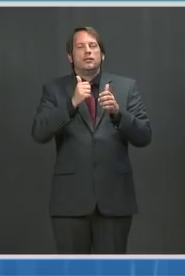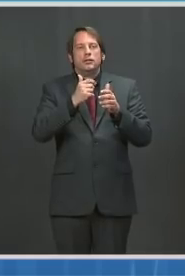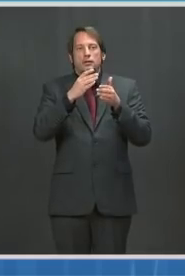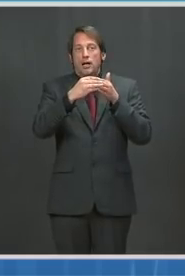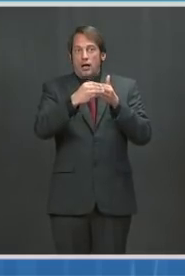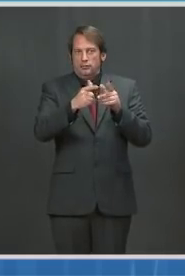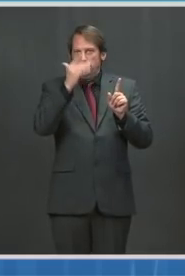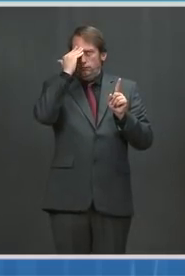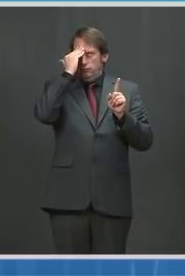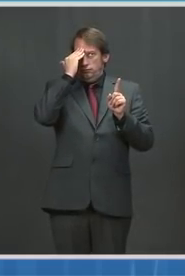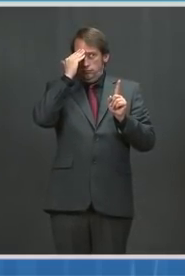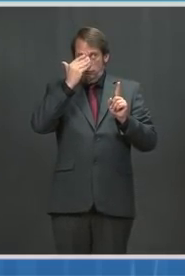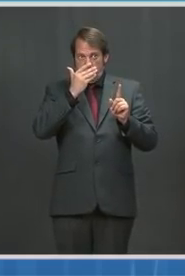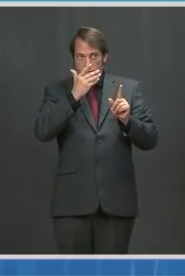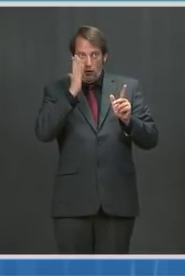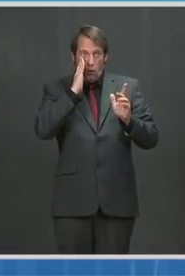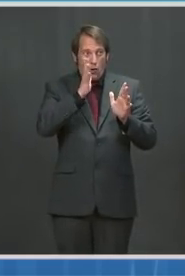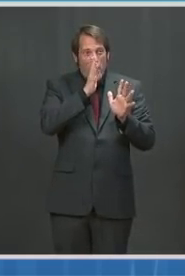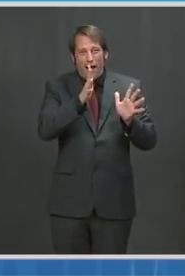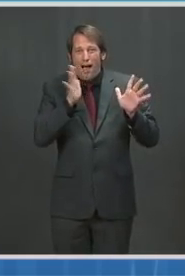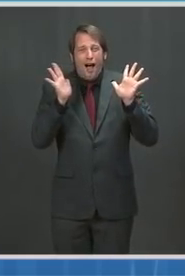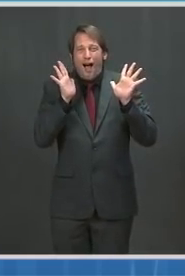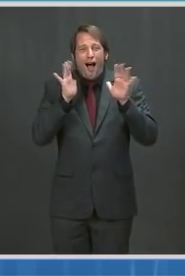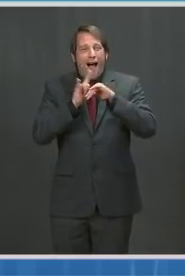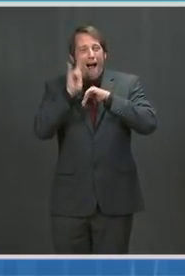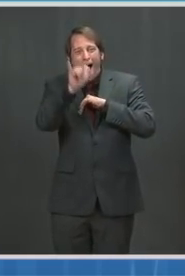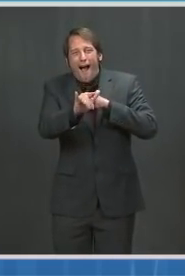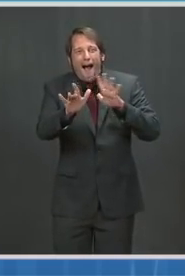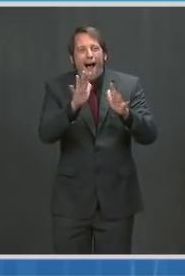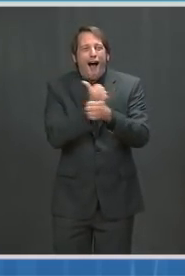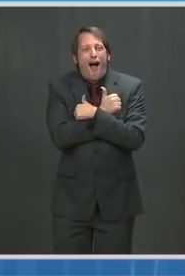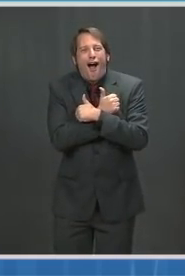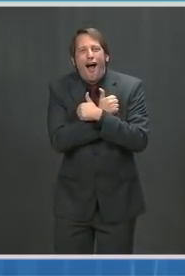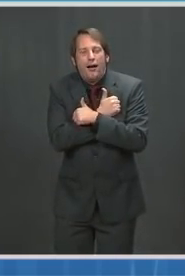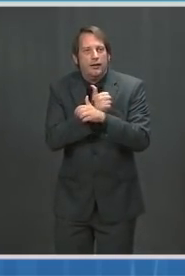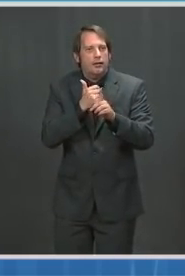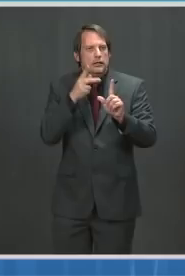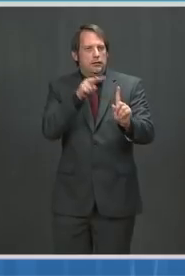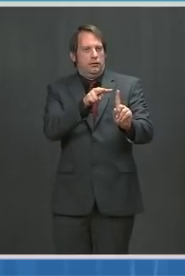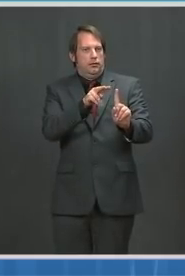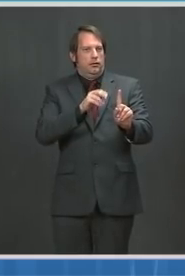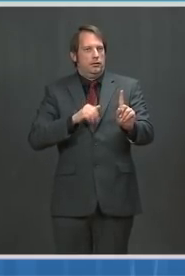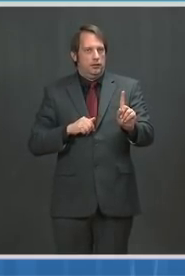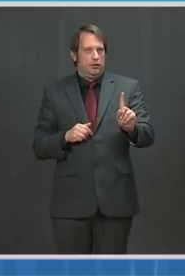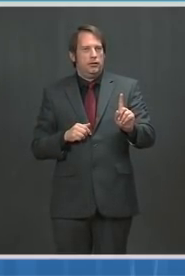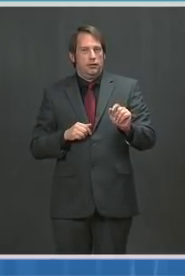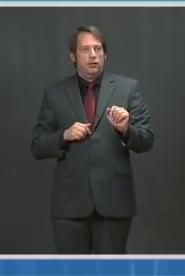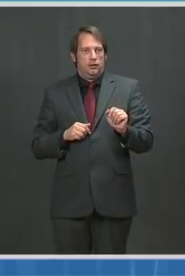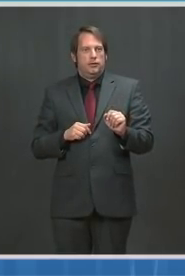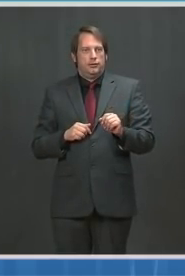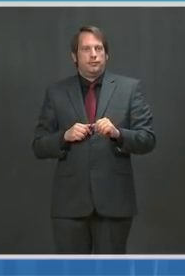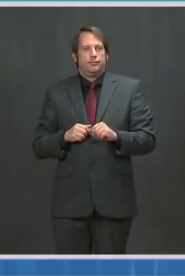But let me turn it to Dr. Walensky and Dr. Fauci to describe what their view of the question. Dr. Walensky: Yeah, you know,